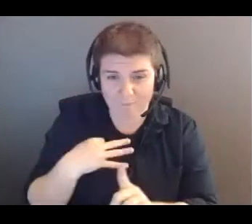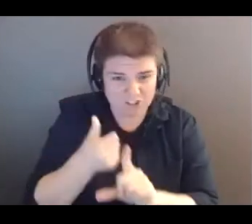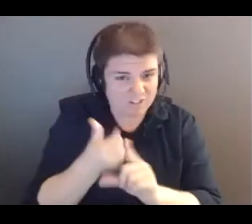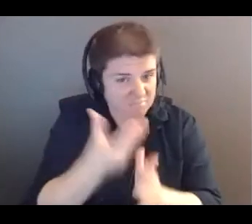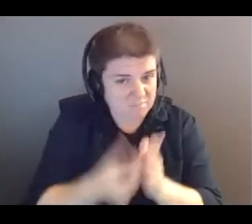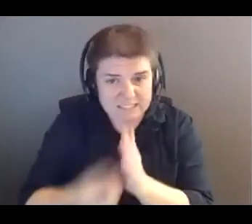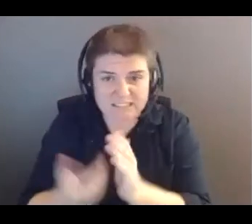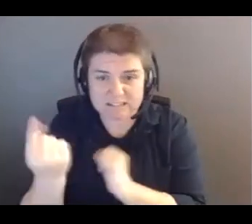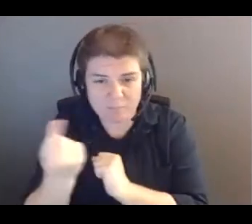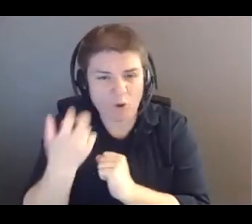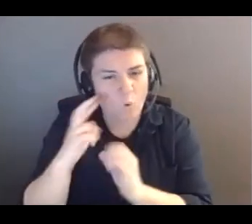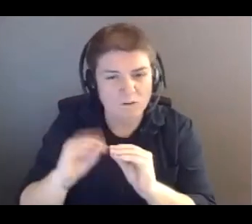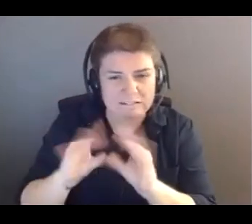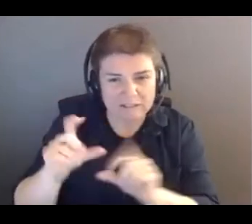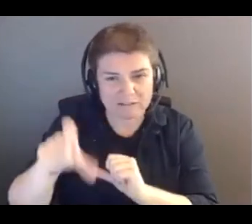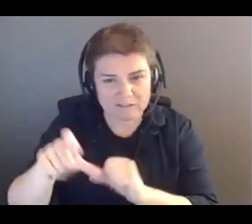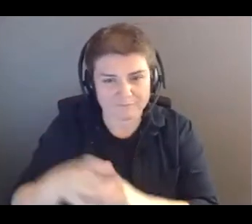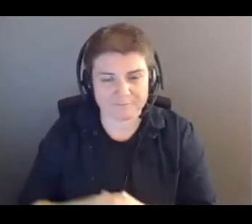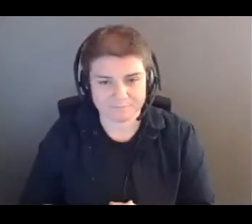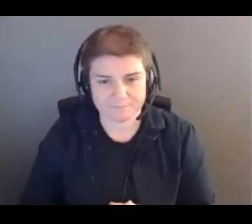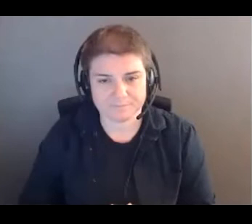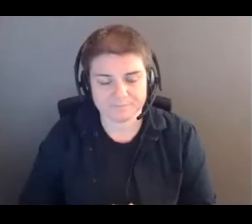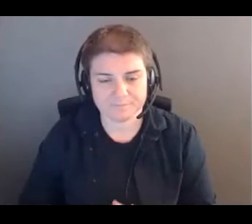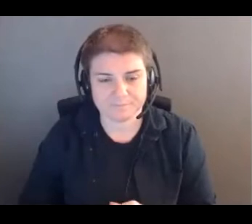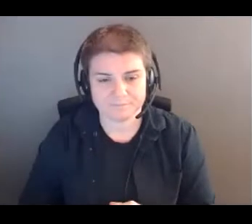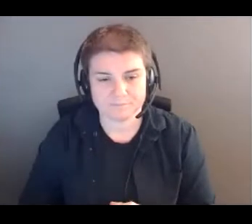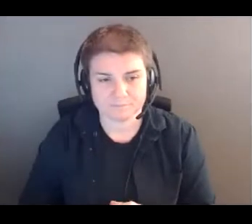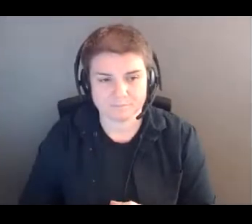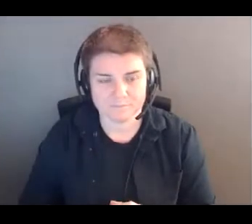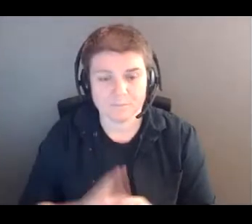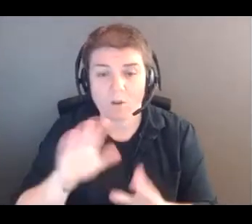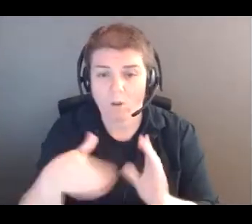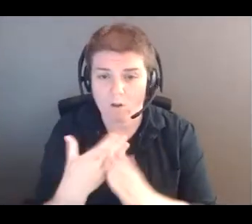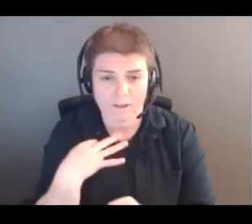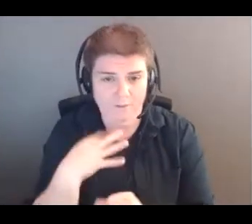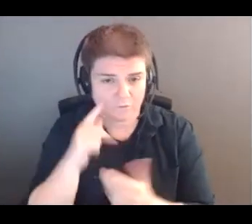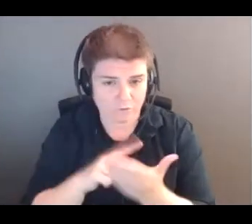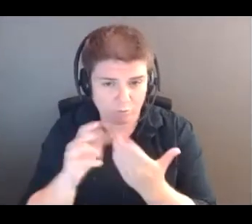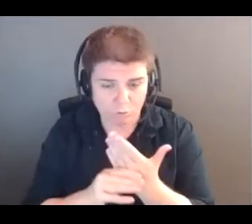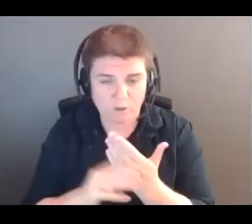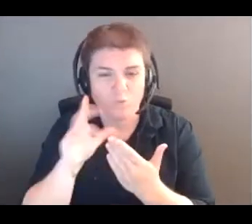requires clarity. All applications to the program will be peer assessed, meaning they